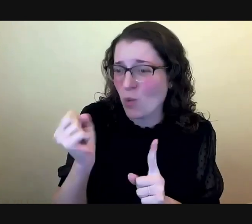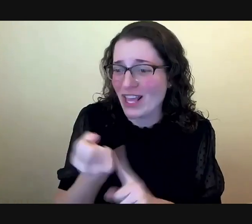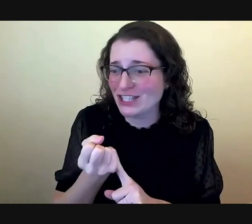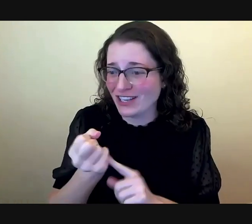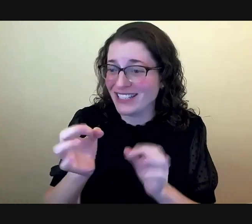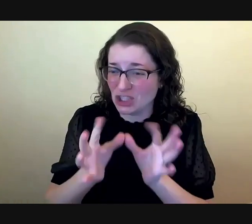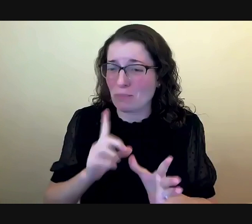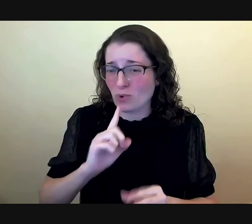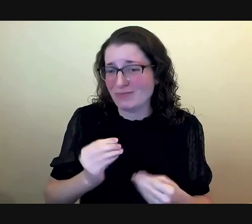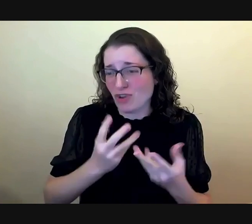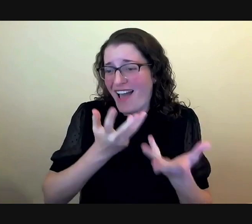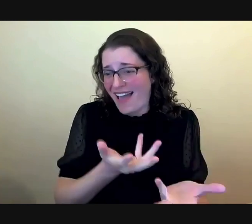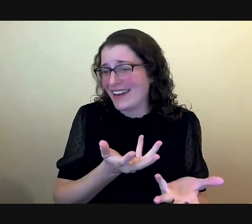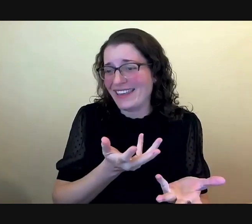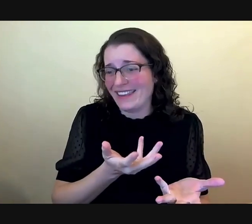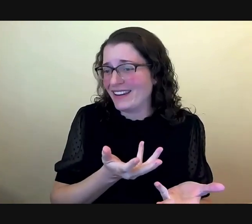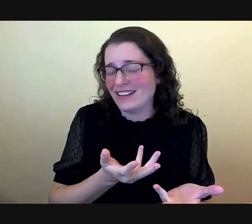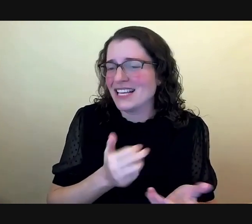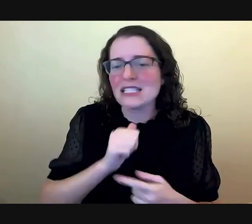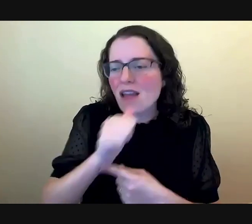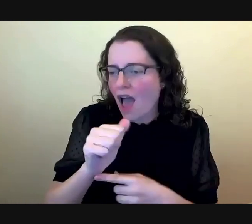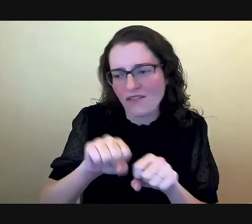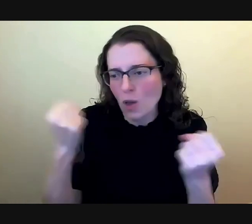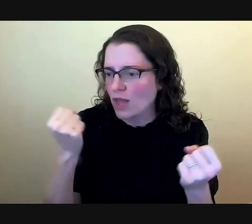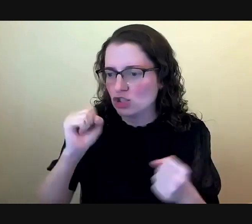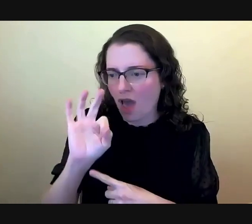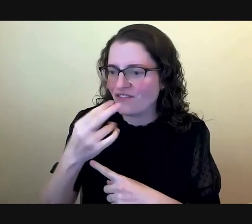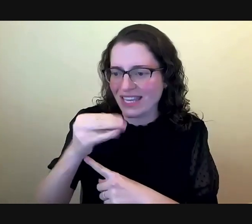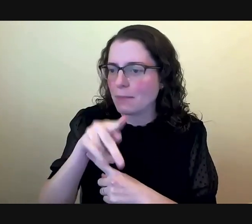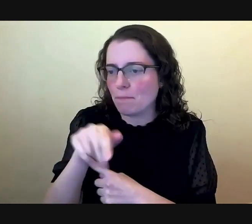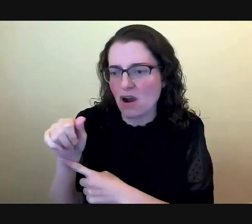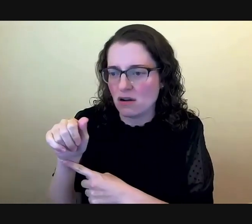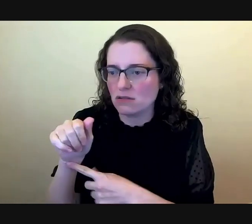So this really can happen in pretty much any situation where interpretation services are provided